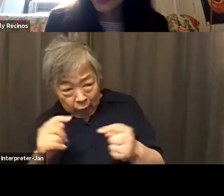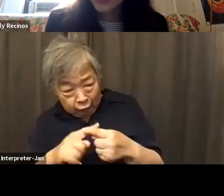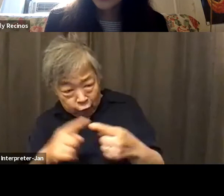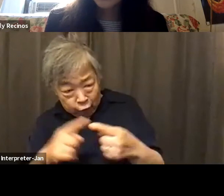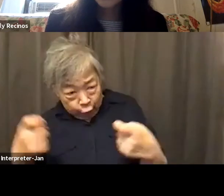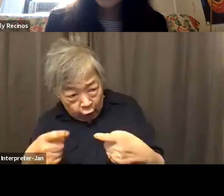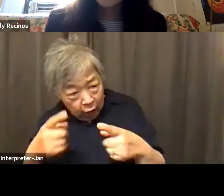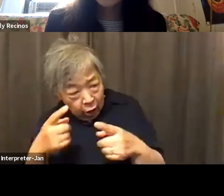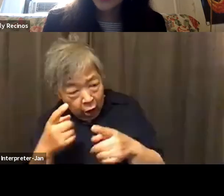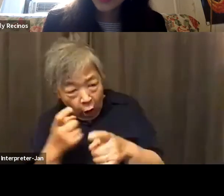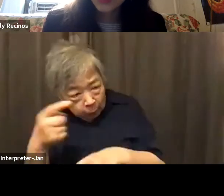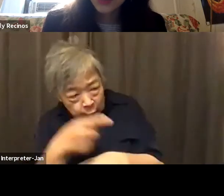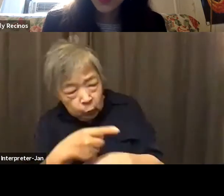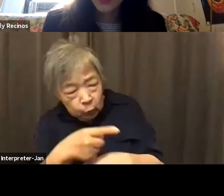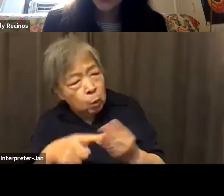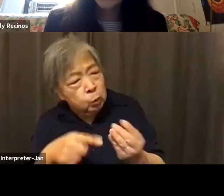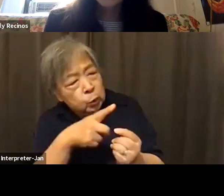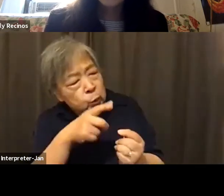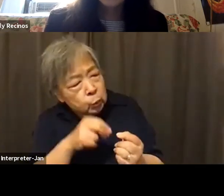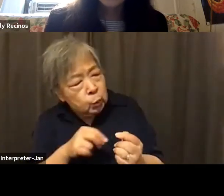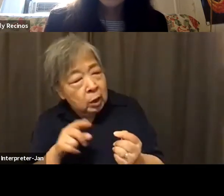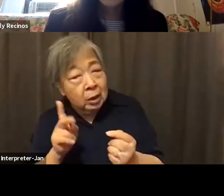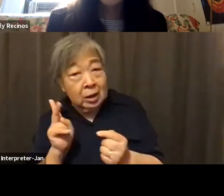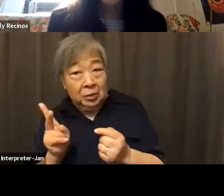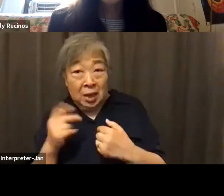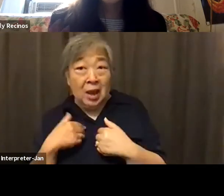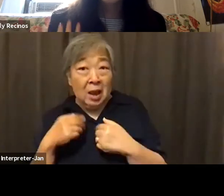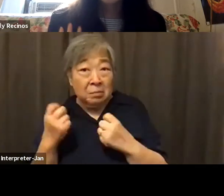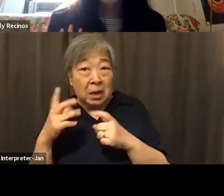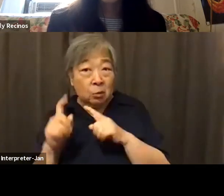They just had a lot of questions and I had similar questions as well but I think I had